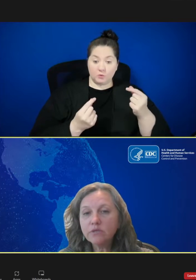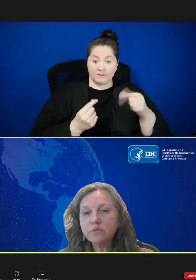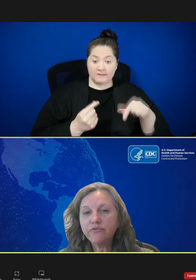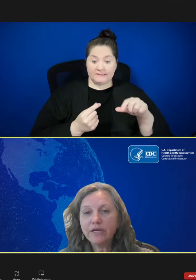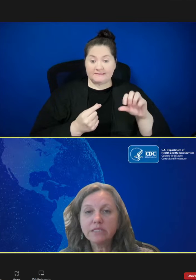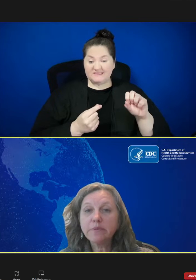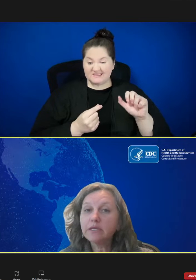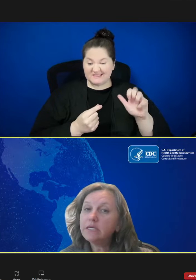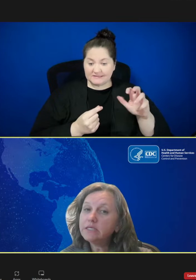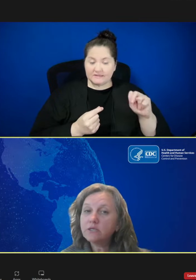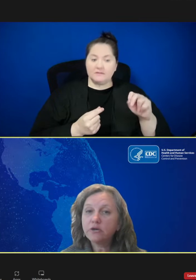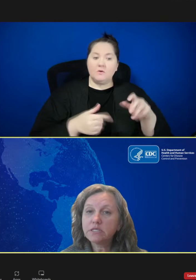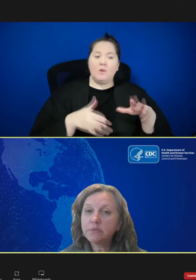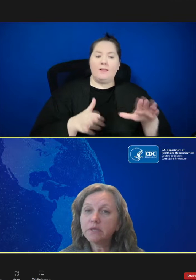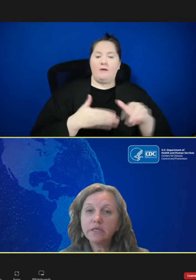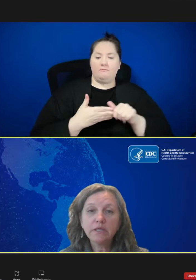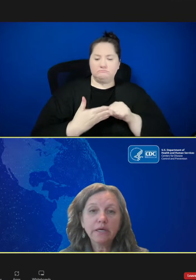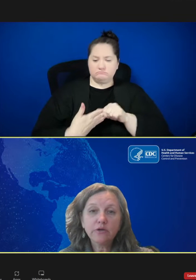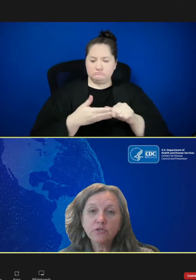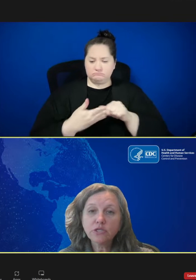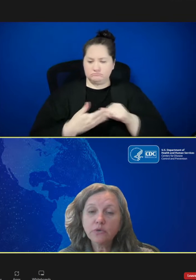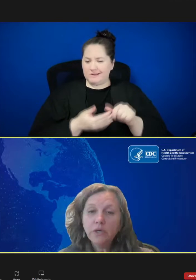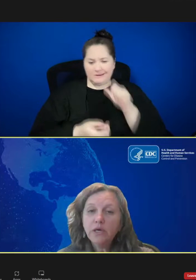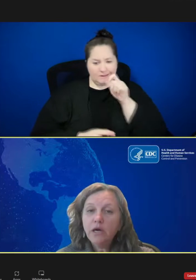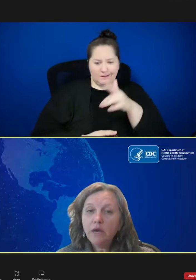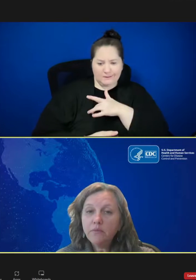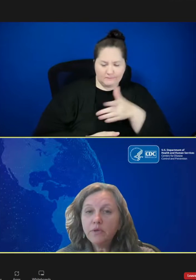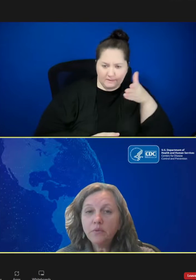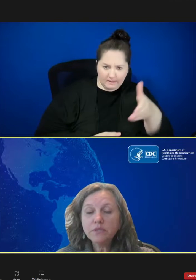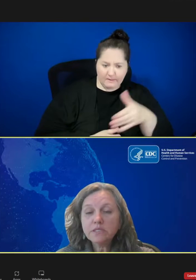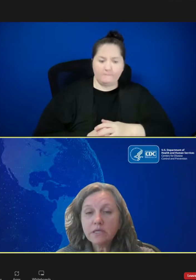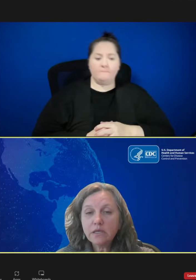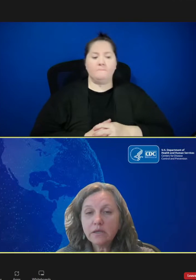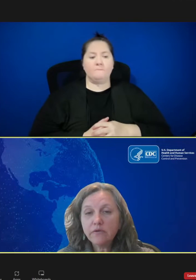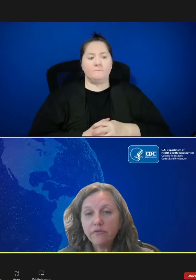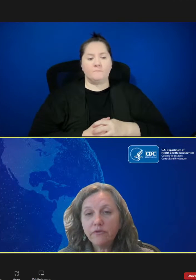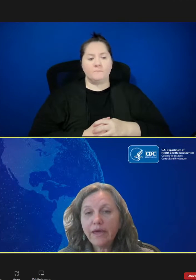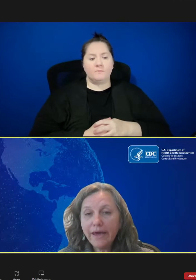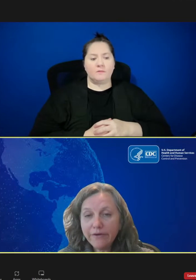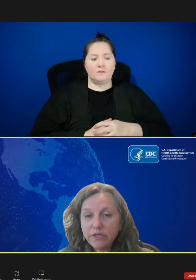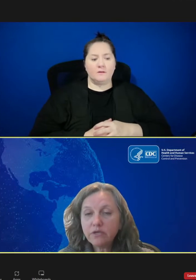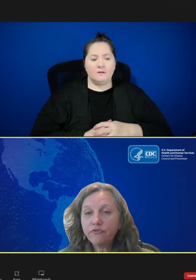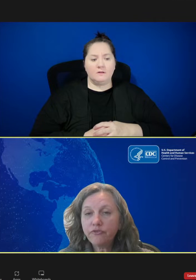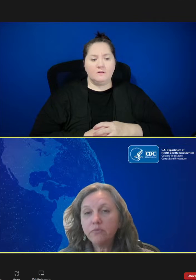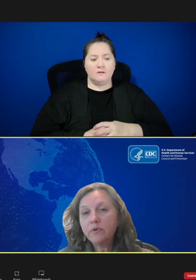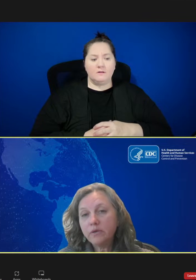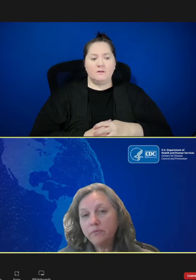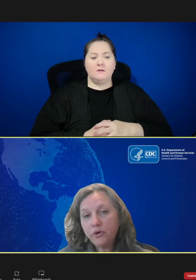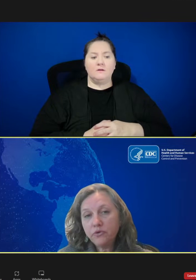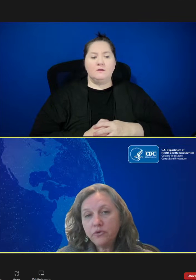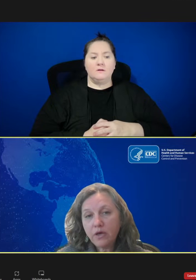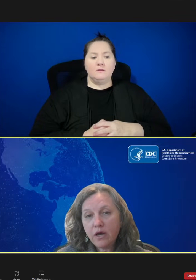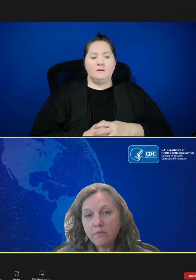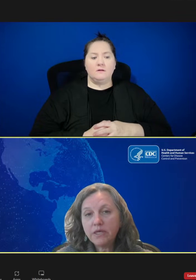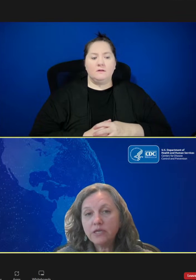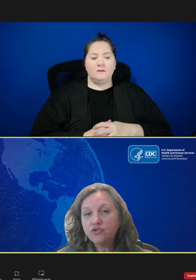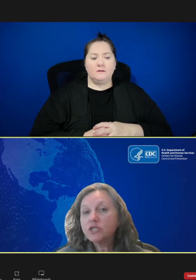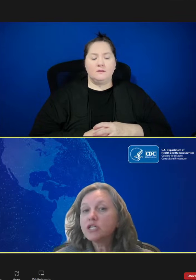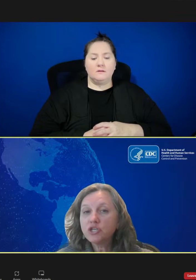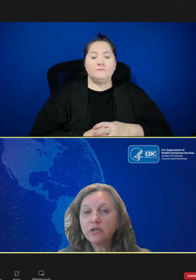some flexibilities that aren't typically there. So, it was evident from both the introduction